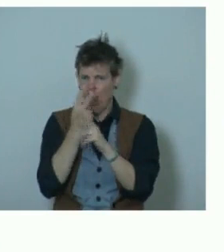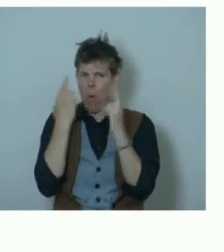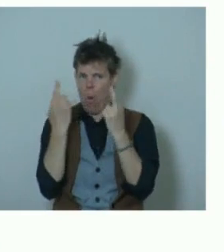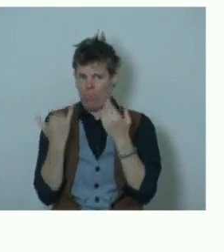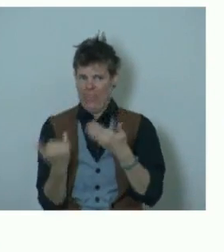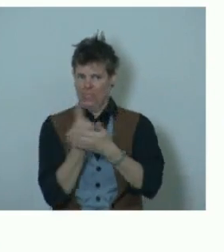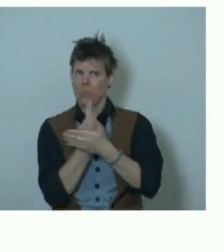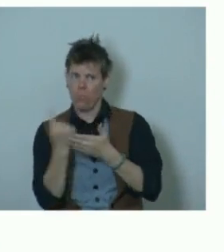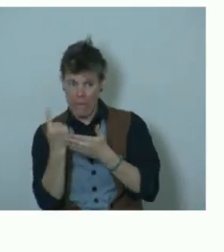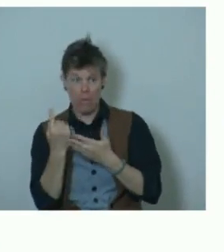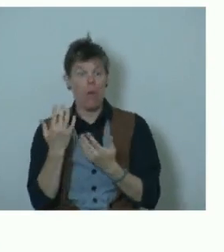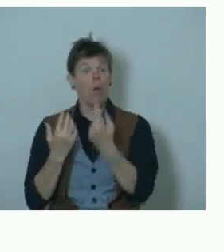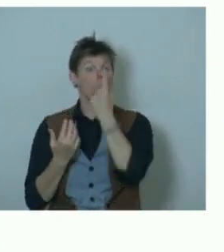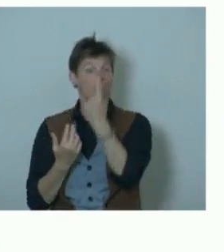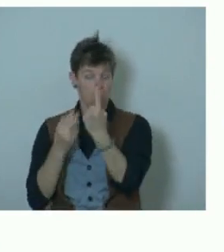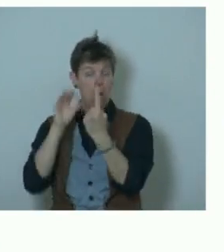WE ARE GOING TO THE LITERATURE.